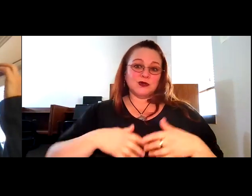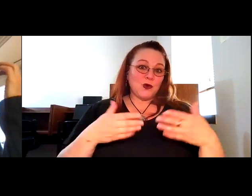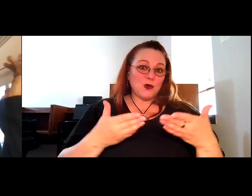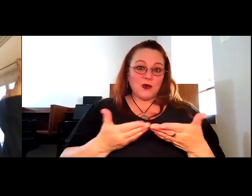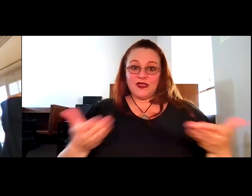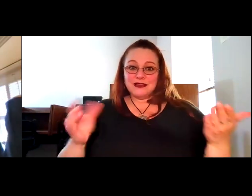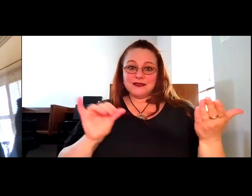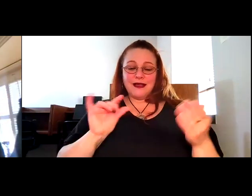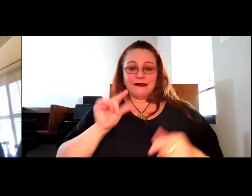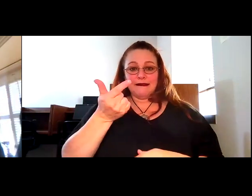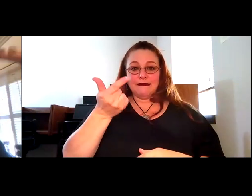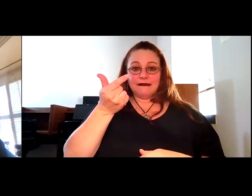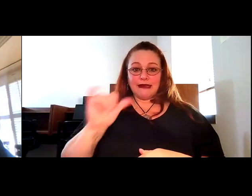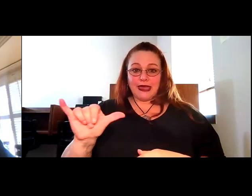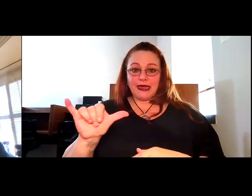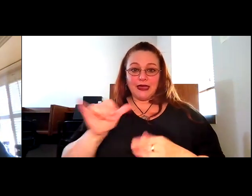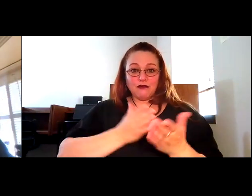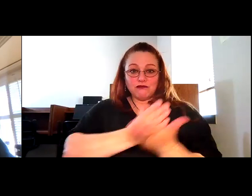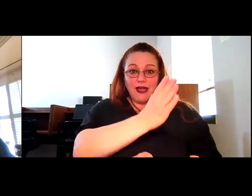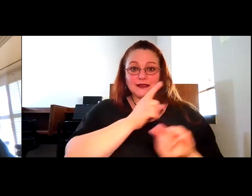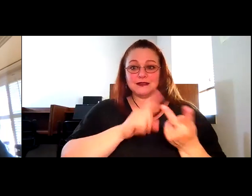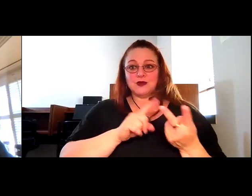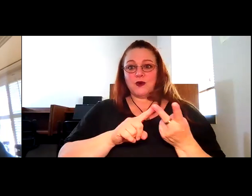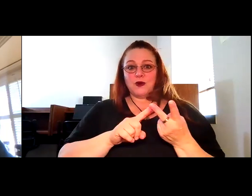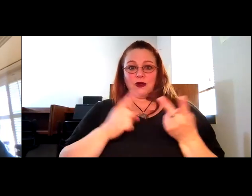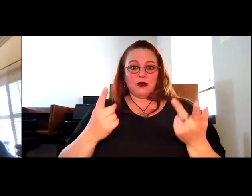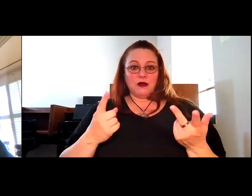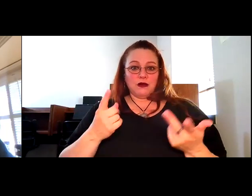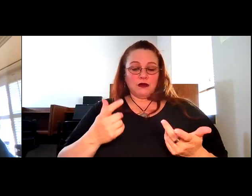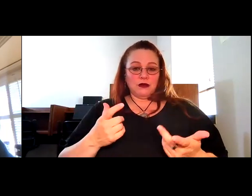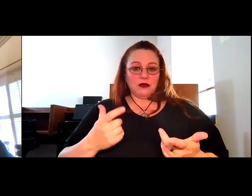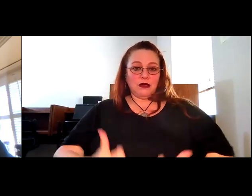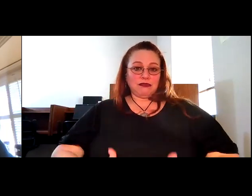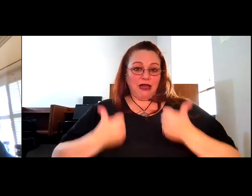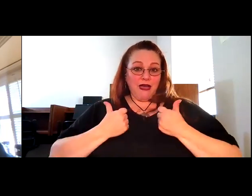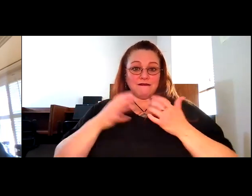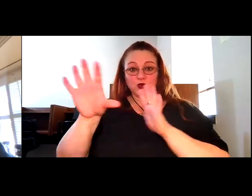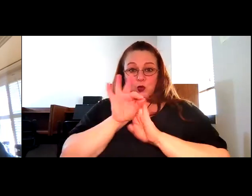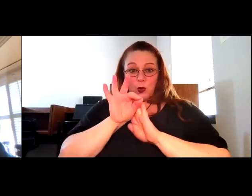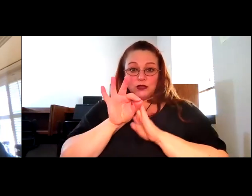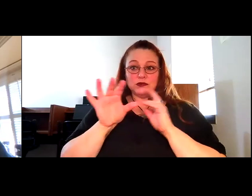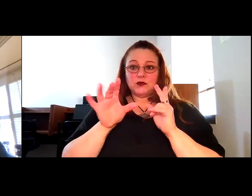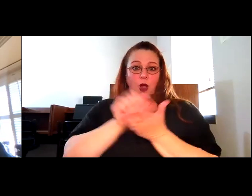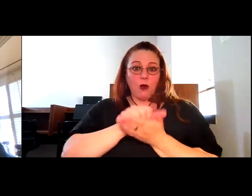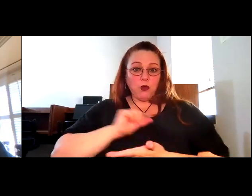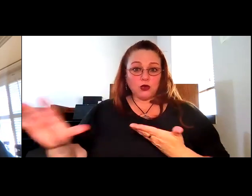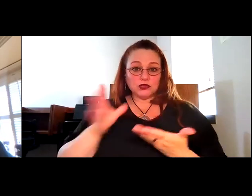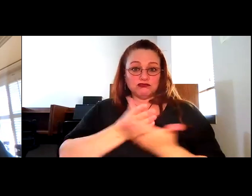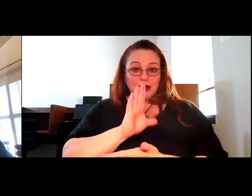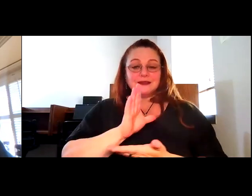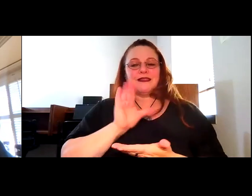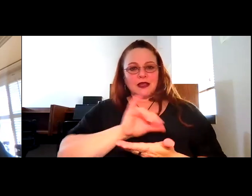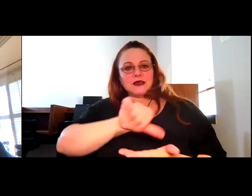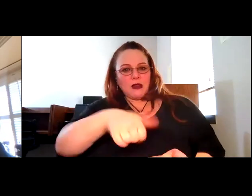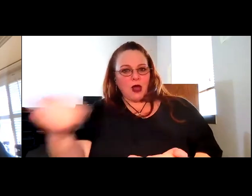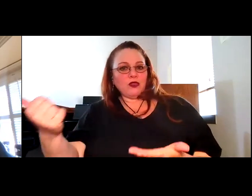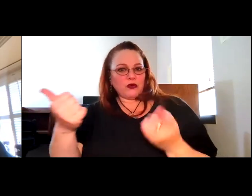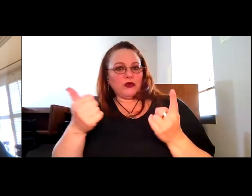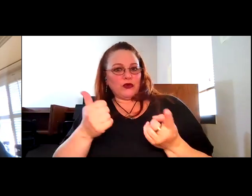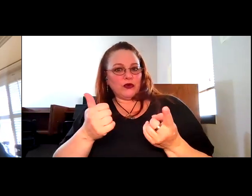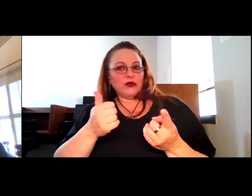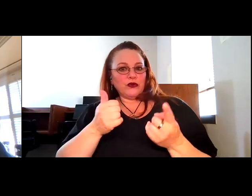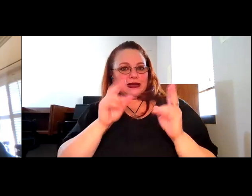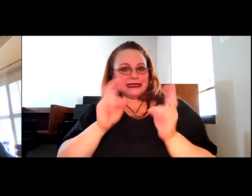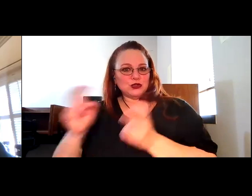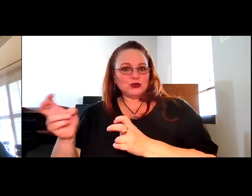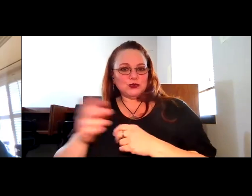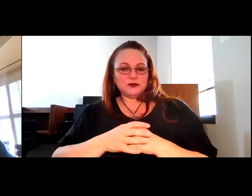Robyn Thomas: um life and choice and abortion rights Um, you know It's another one of the culture war issues that's often leveraged by politicians. Even when their constituents,